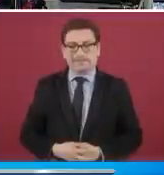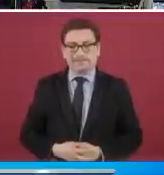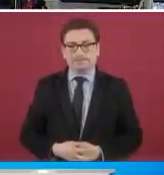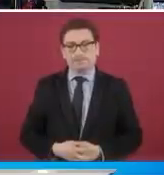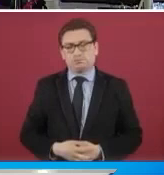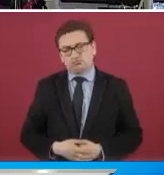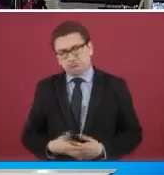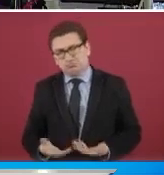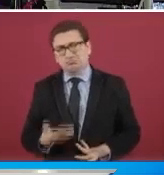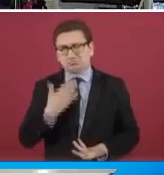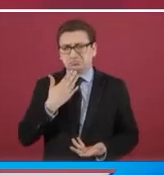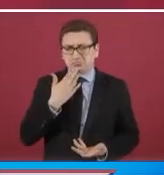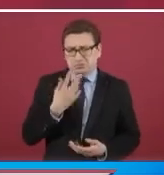4. Mining Fund in Sonora